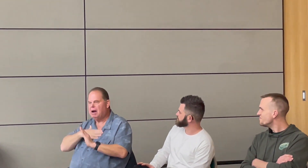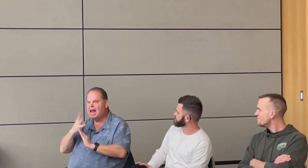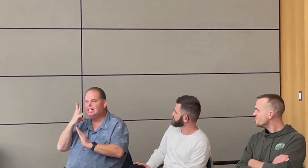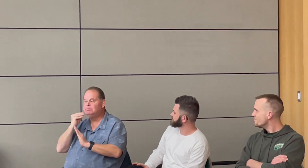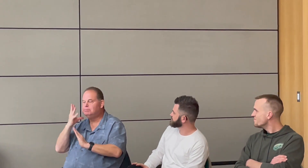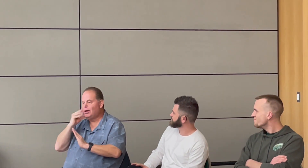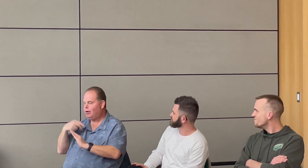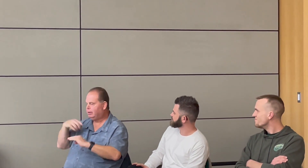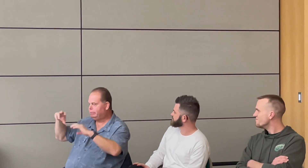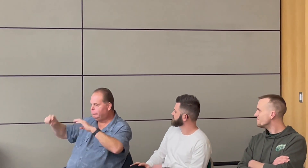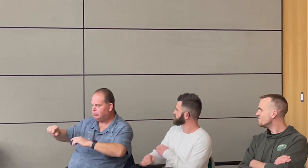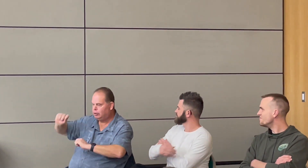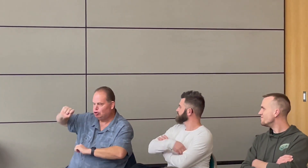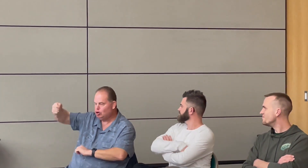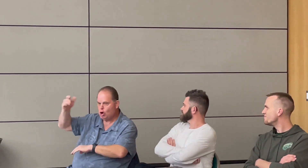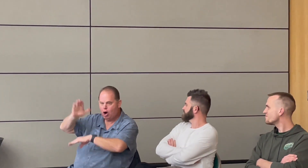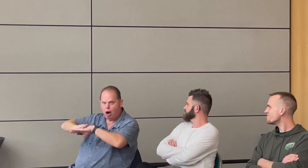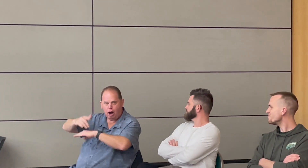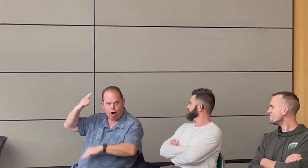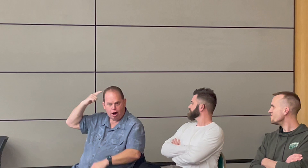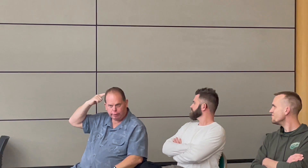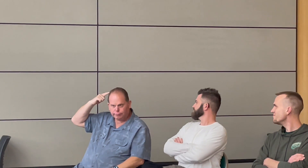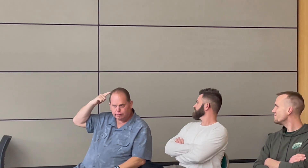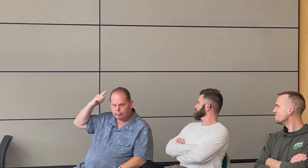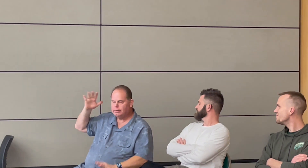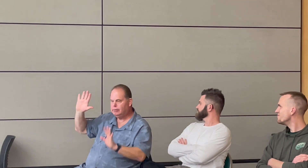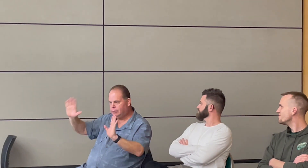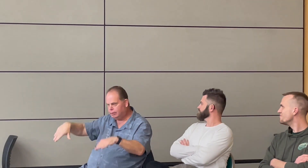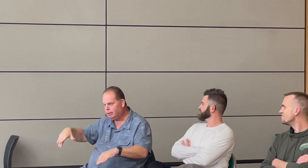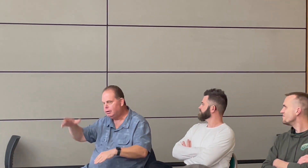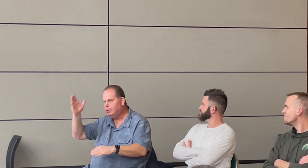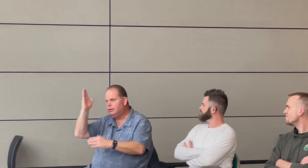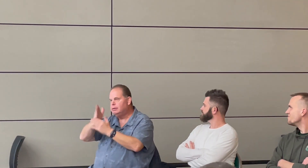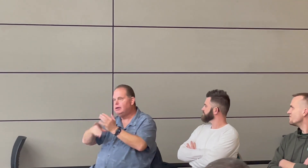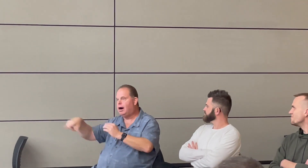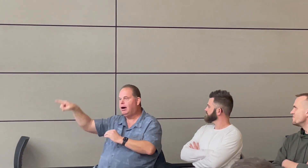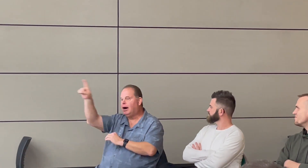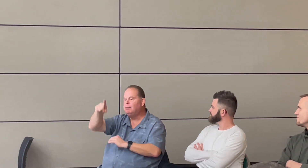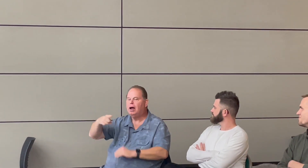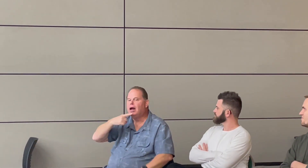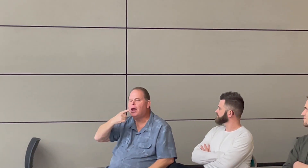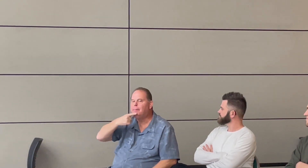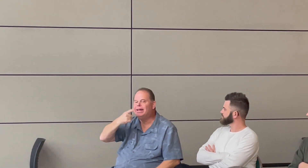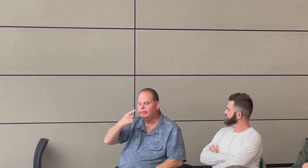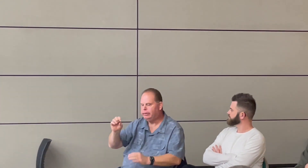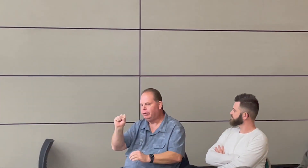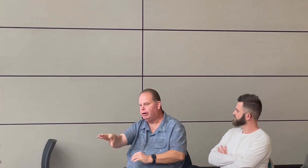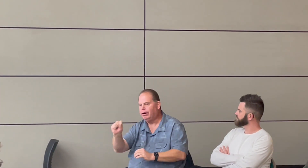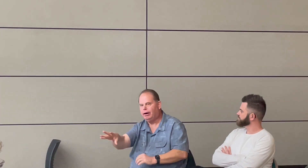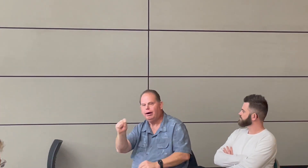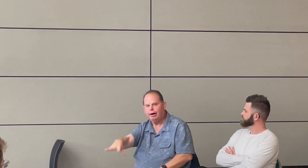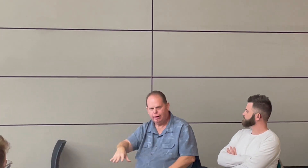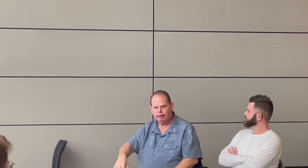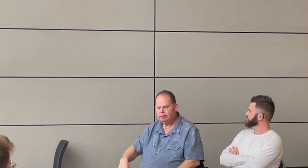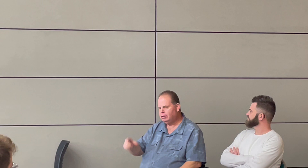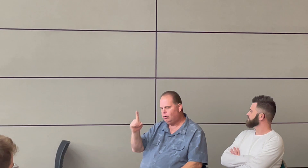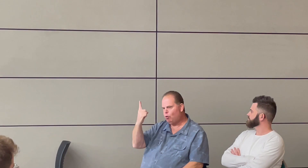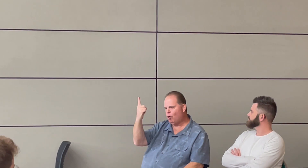you look at YouTube my experience when I turn on my C implant there's some people